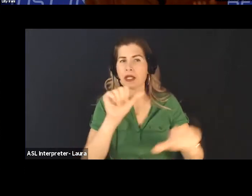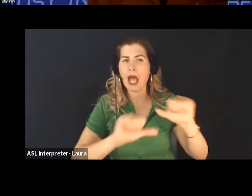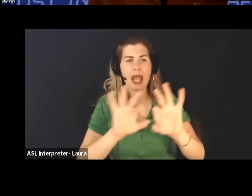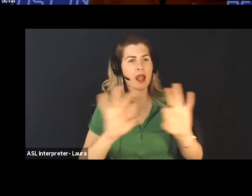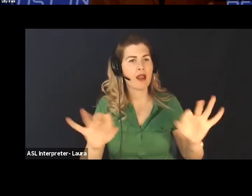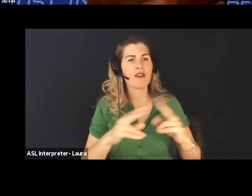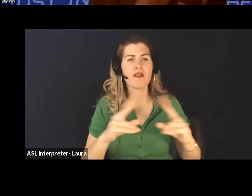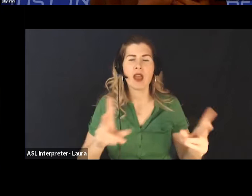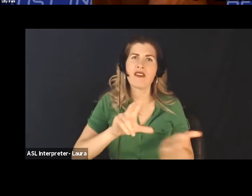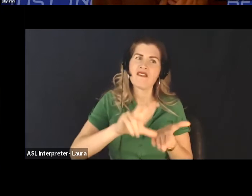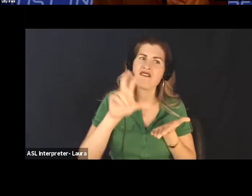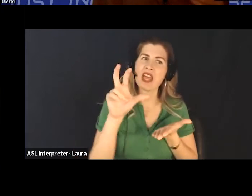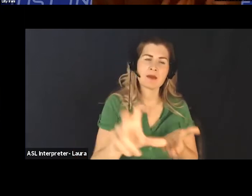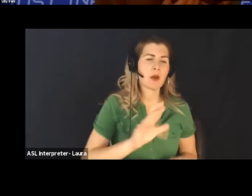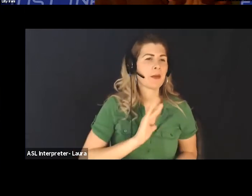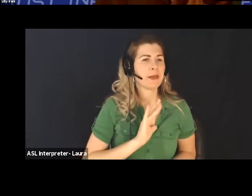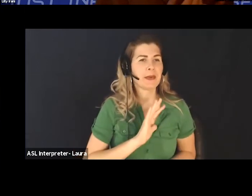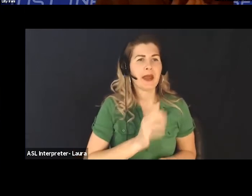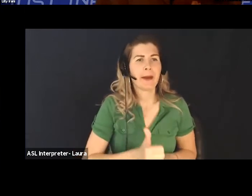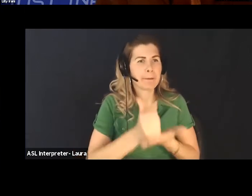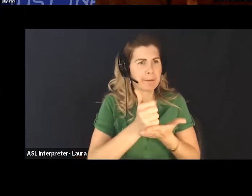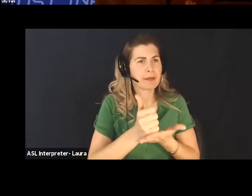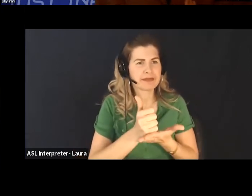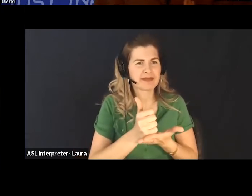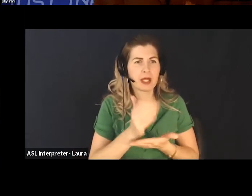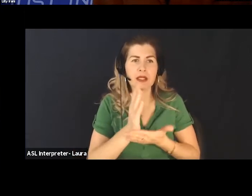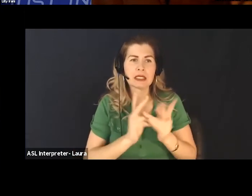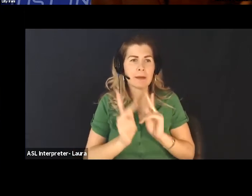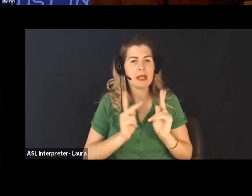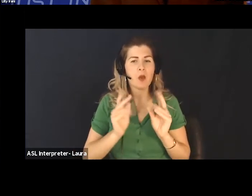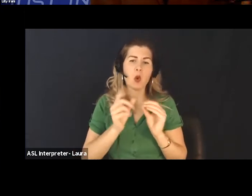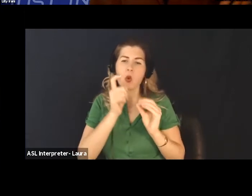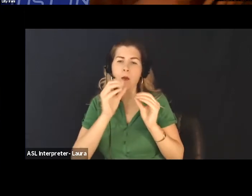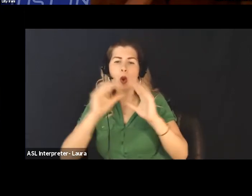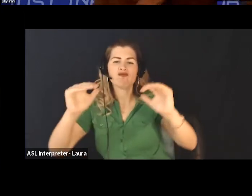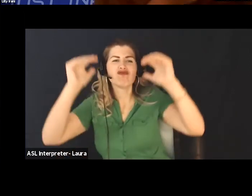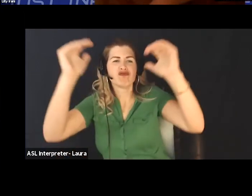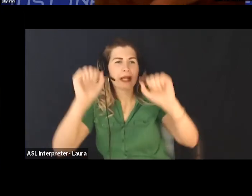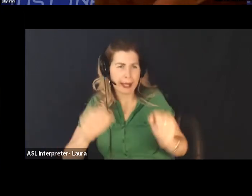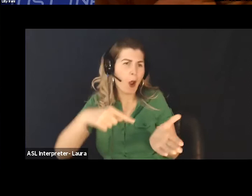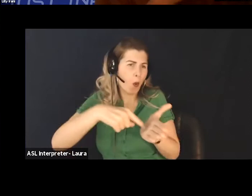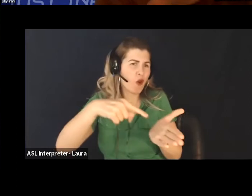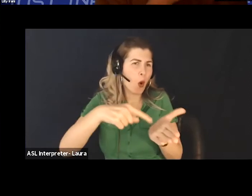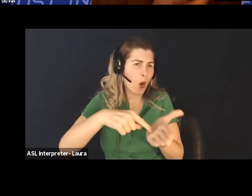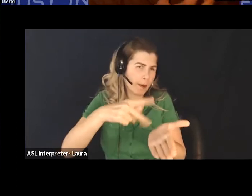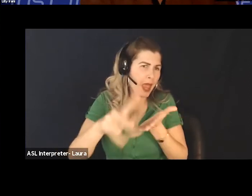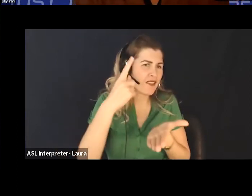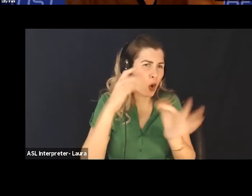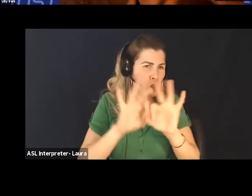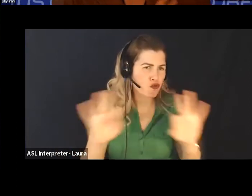Some people who maybe are often more privileged and they're the ones who are effectively the plumbers of these